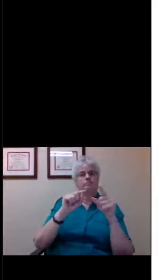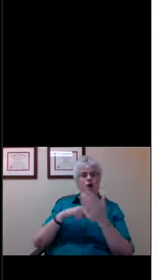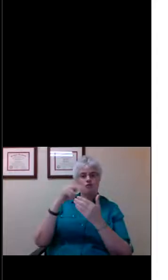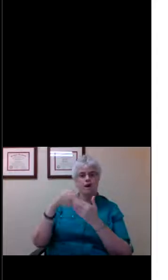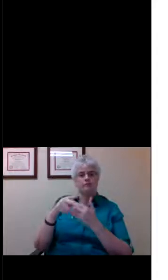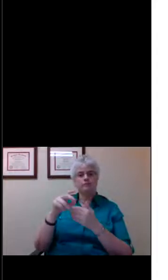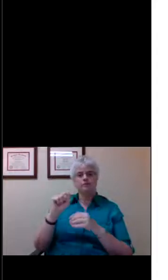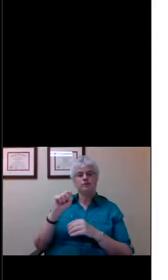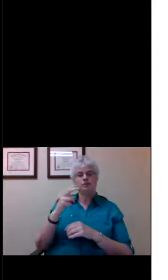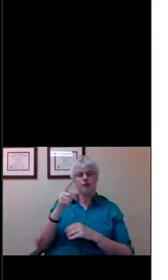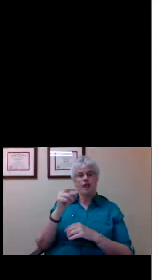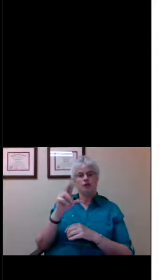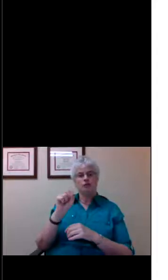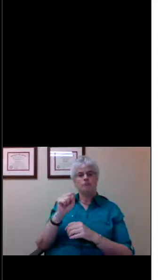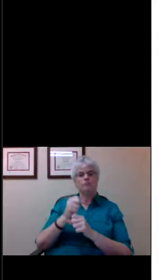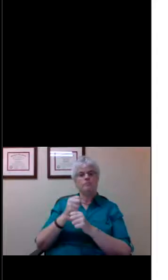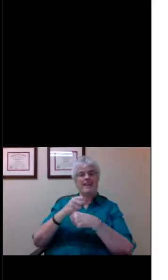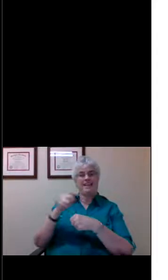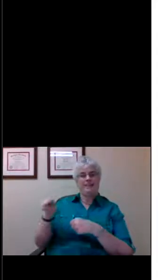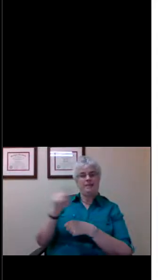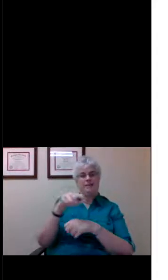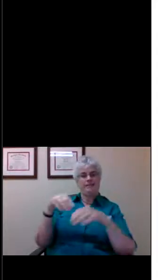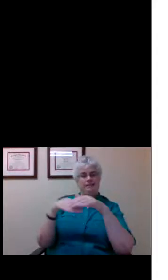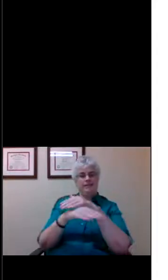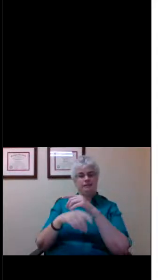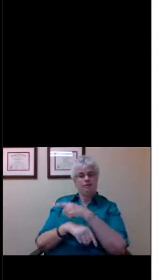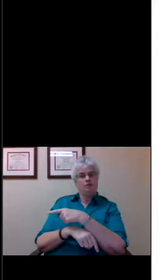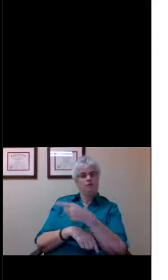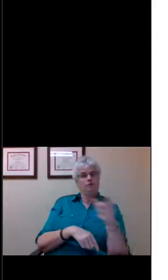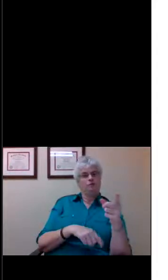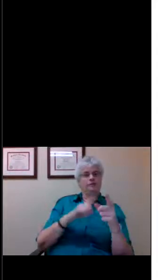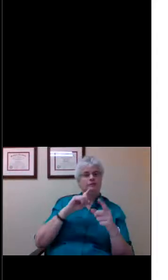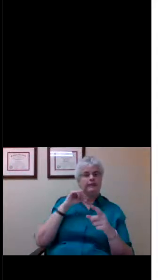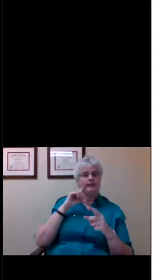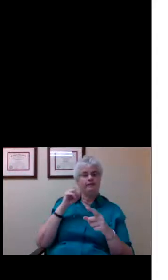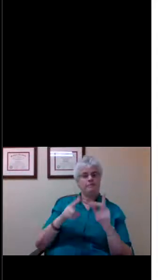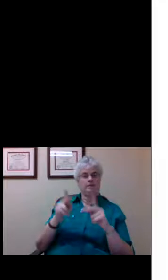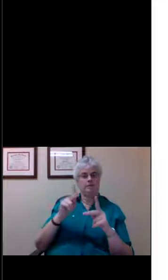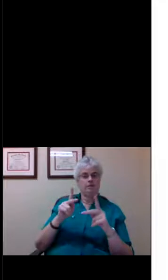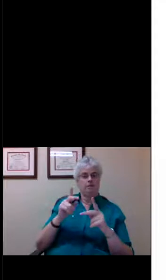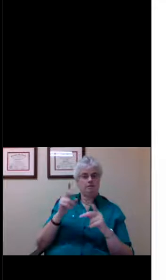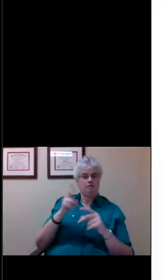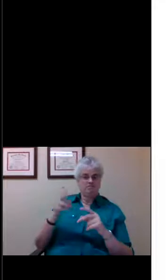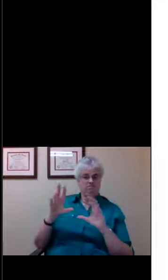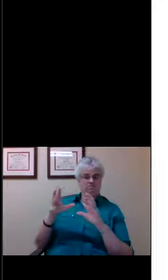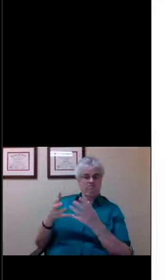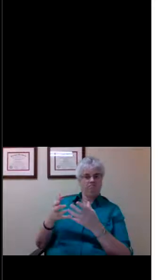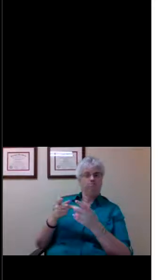with programs and shelters and making them accessible to Deaf people- Deaf and